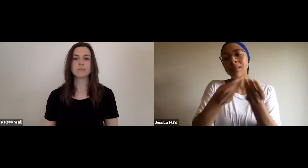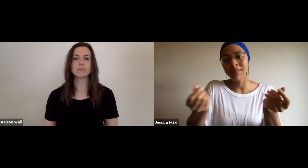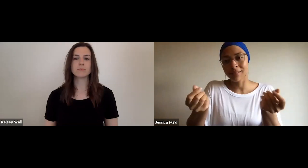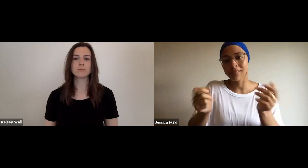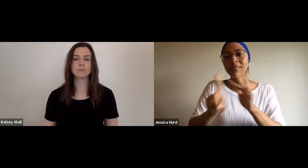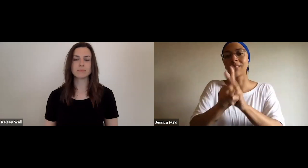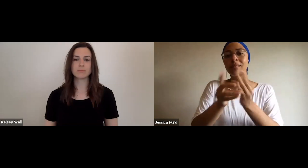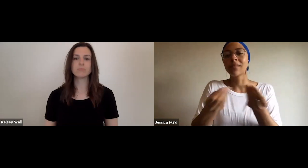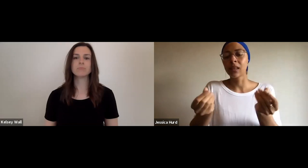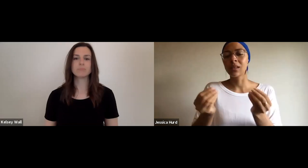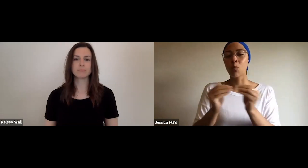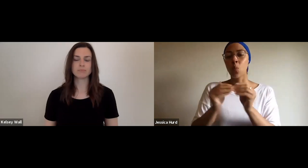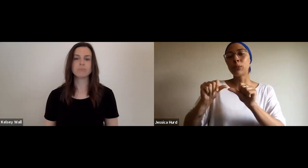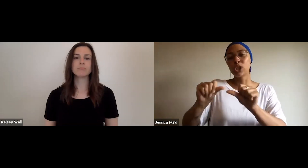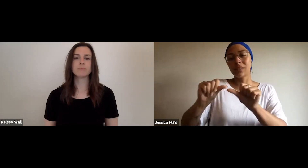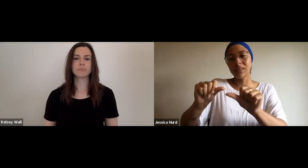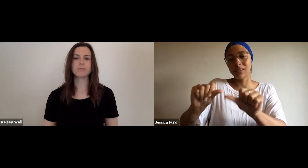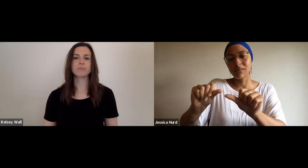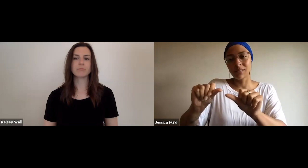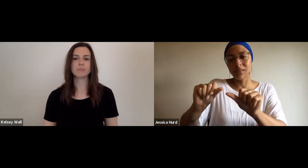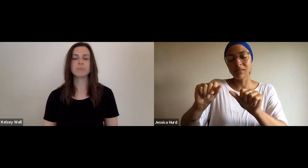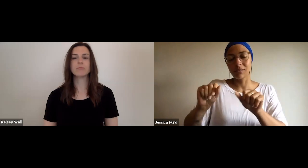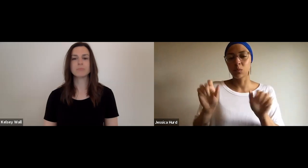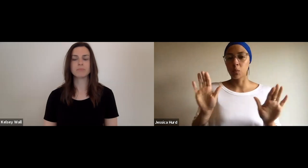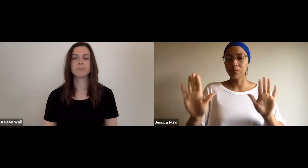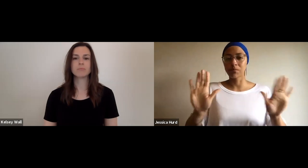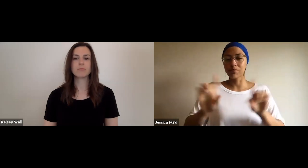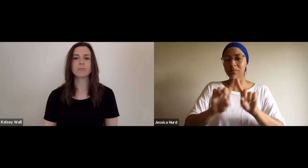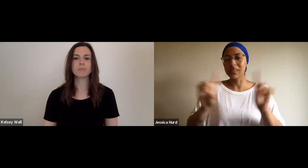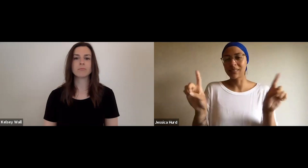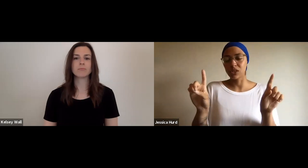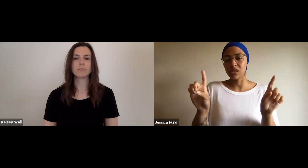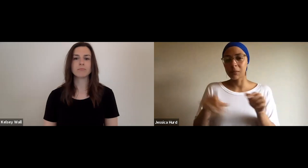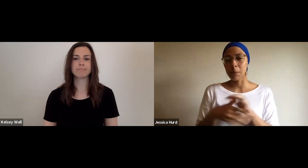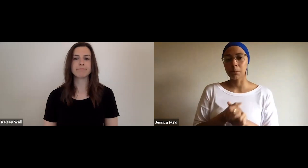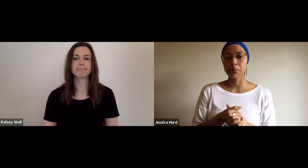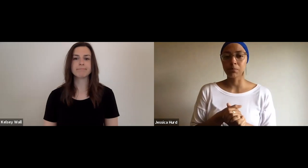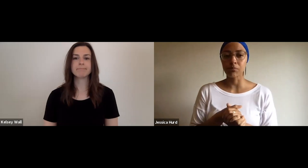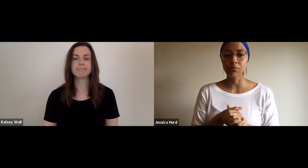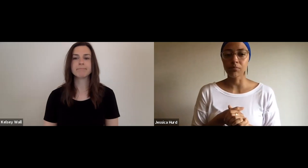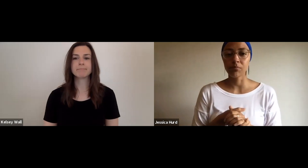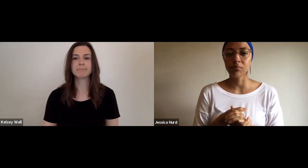So, even though the problem may resolve itself and go away, my anxiety and my stress does not go away along with it.